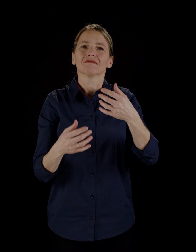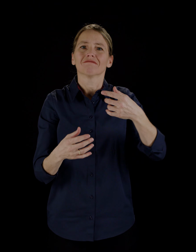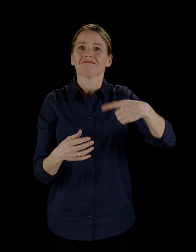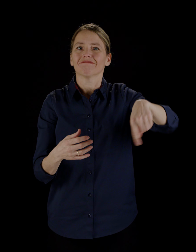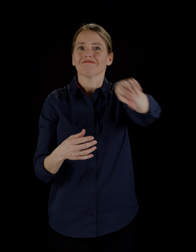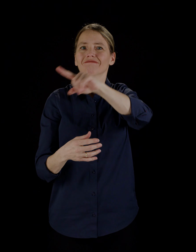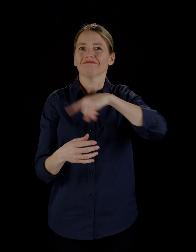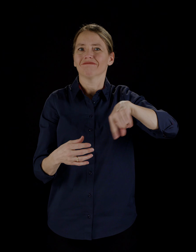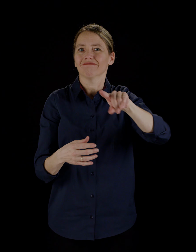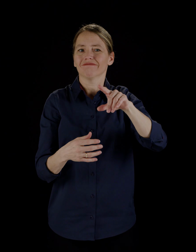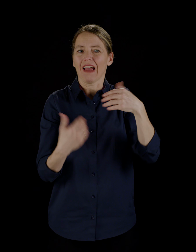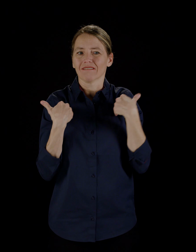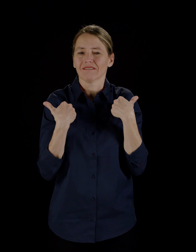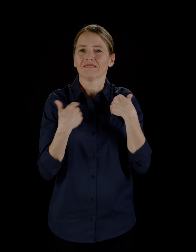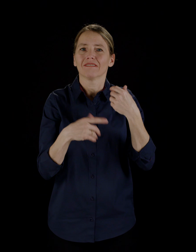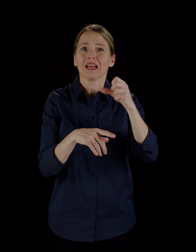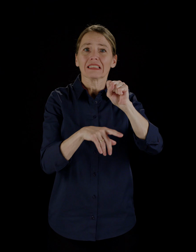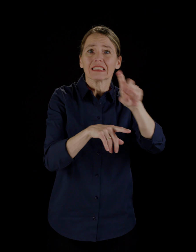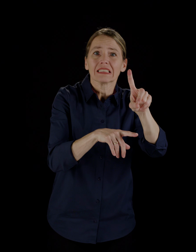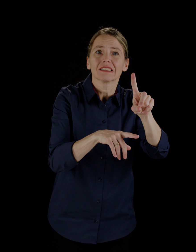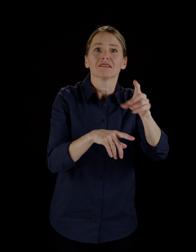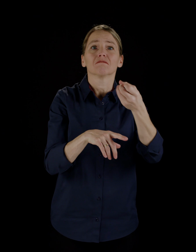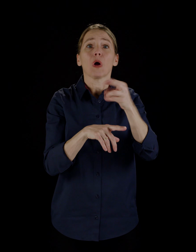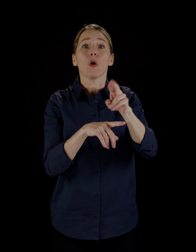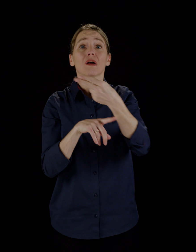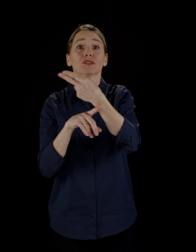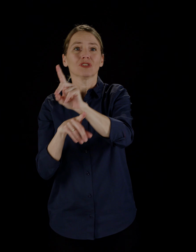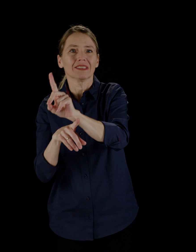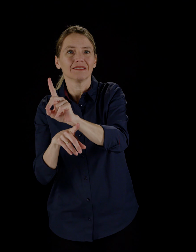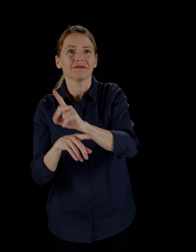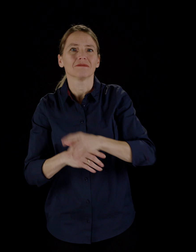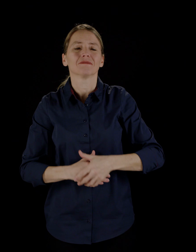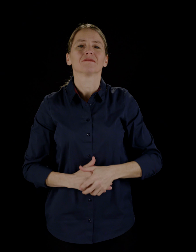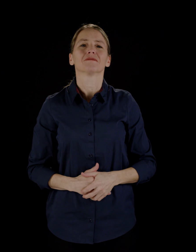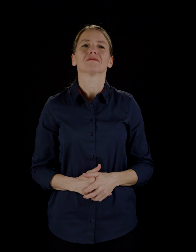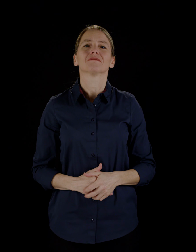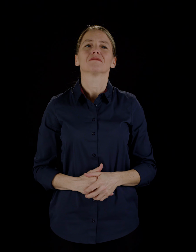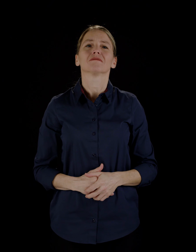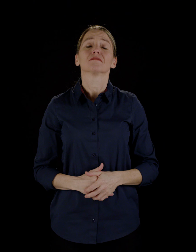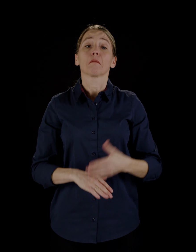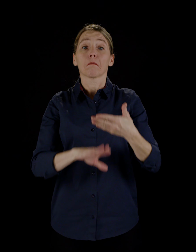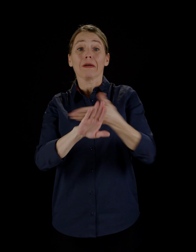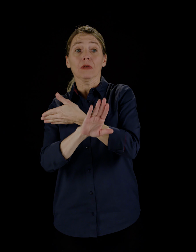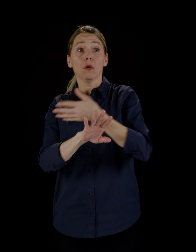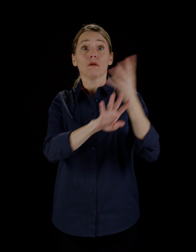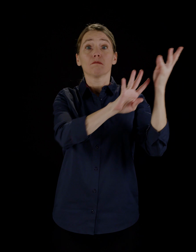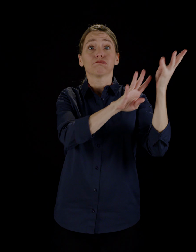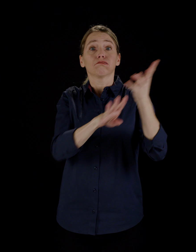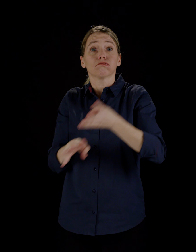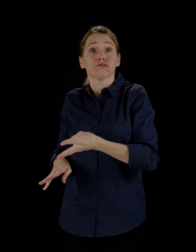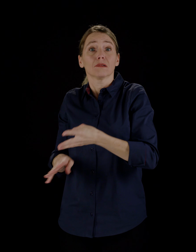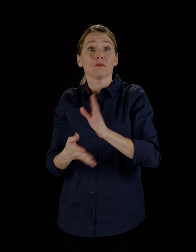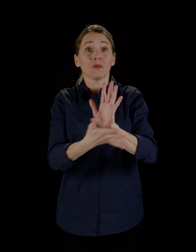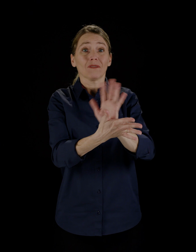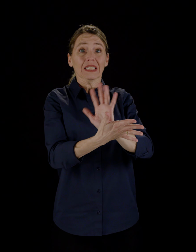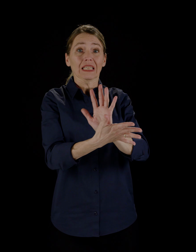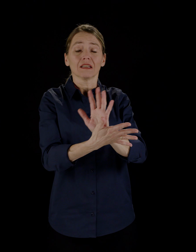(SD) or HD quality. Before downloading movies, customers should review the movie settings